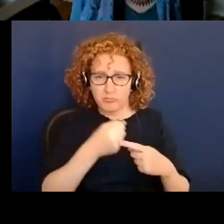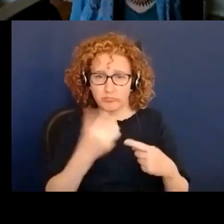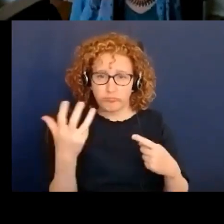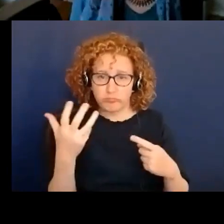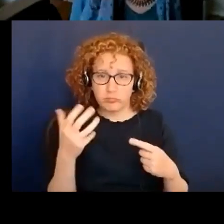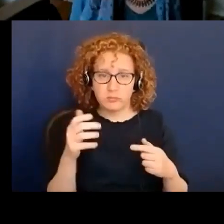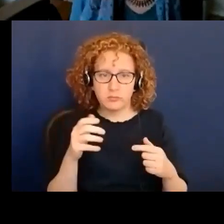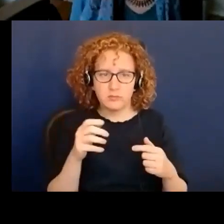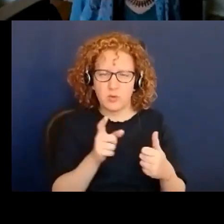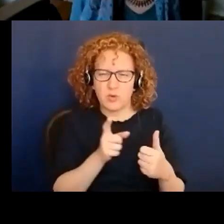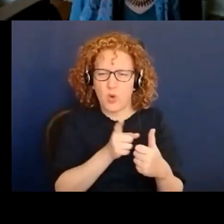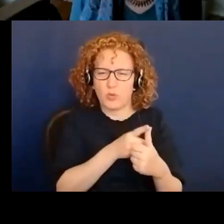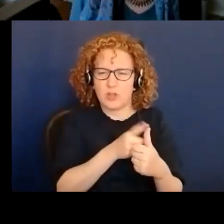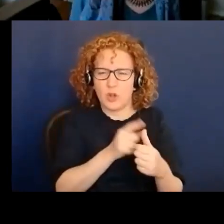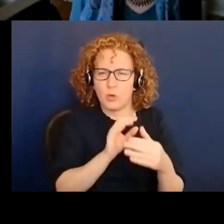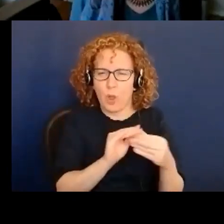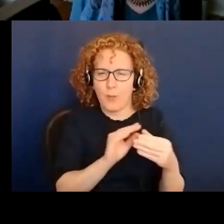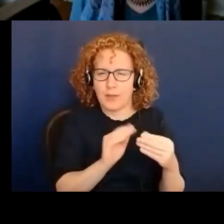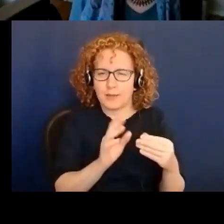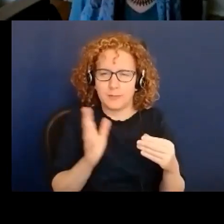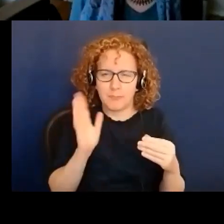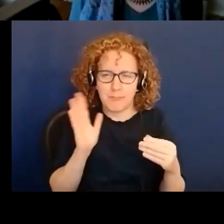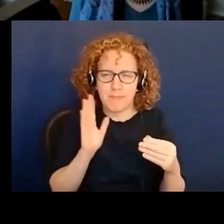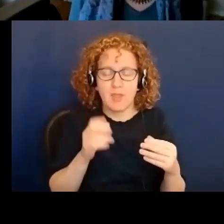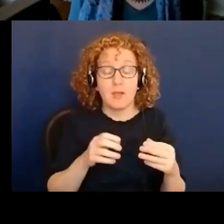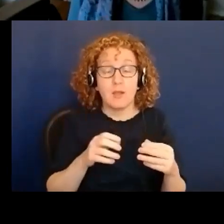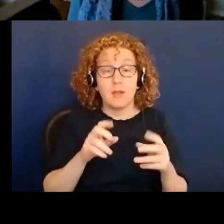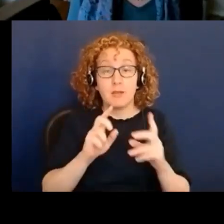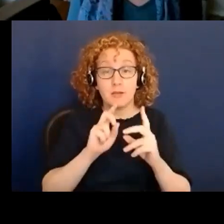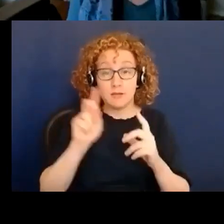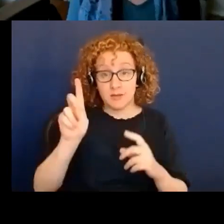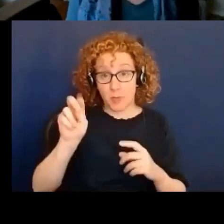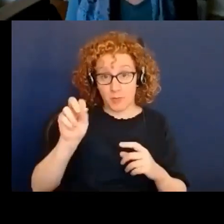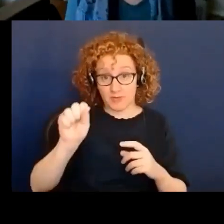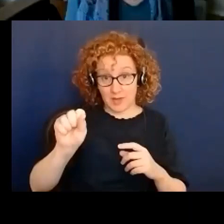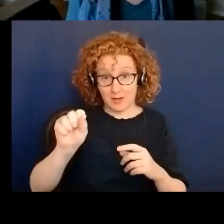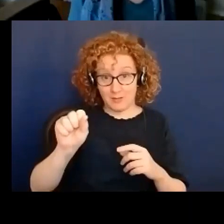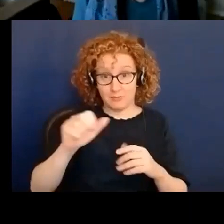comments about how the department of state levels are aimed at general travel and are not